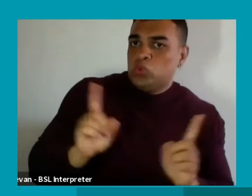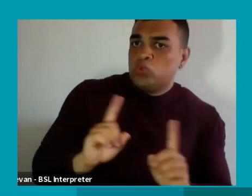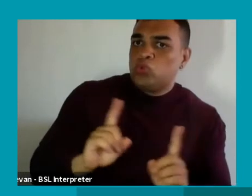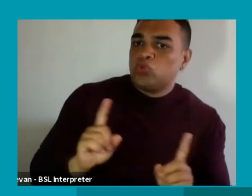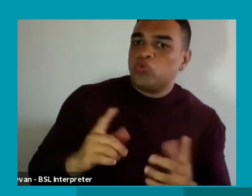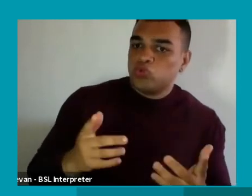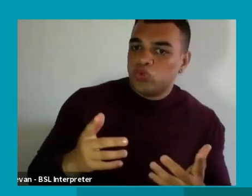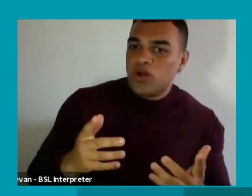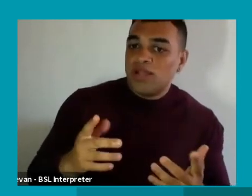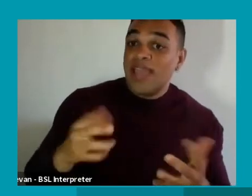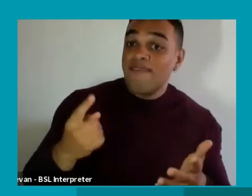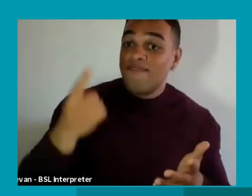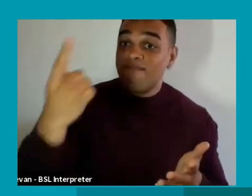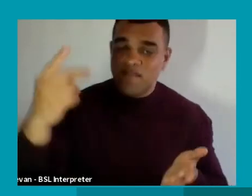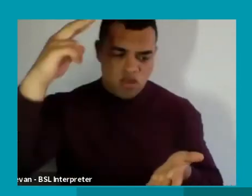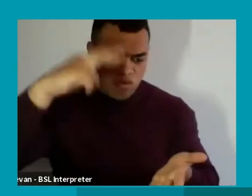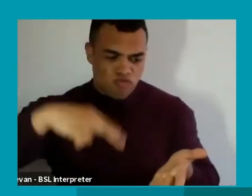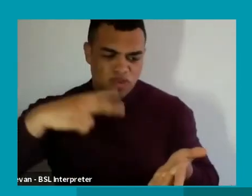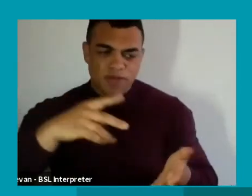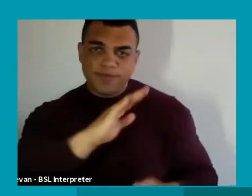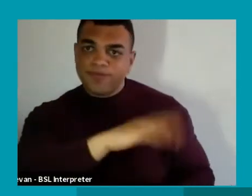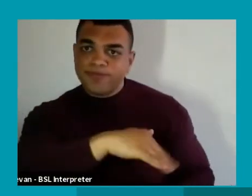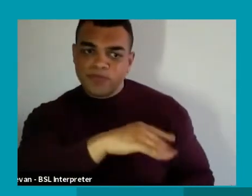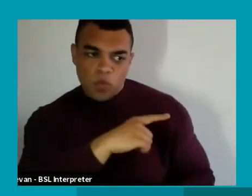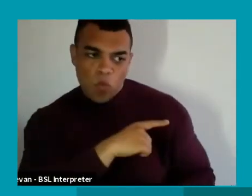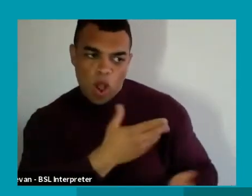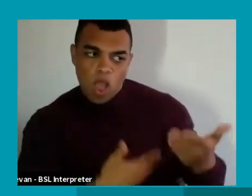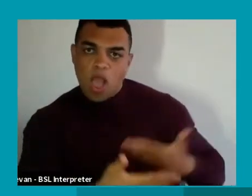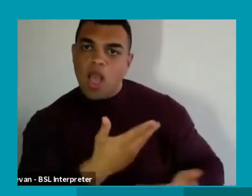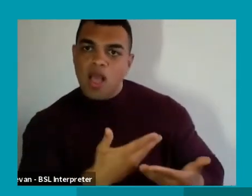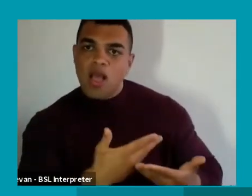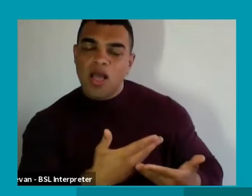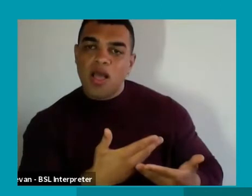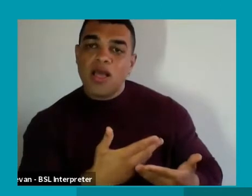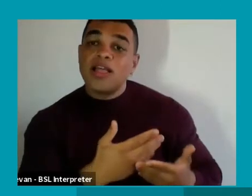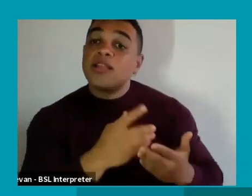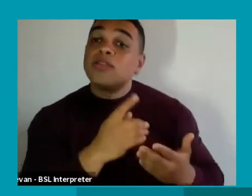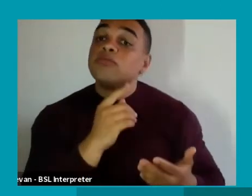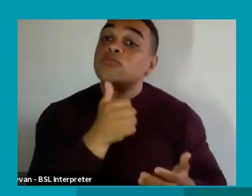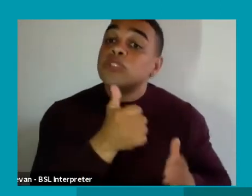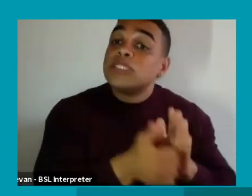but it really depends on how you handle it and how you come across as come across with explaining those gaps.